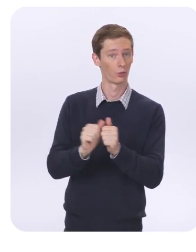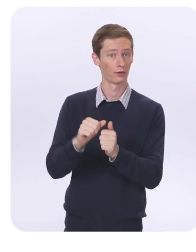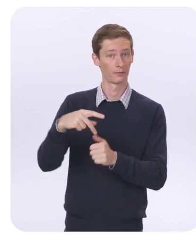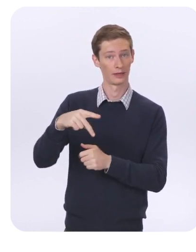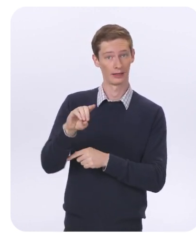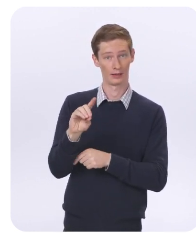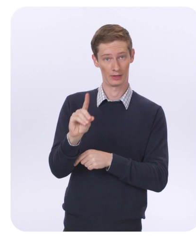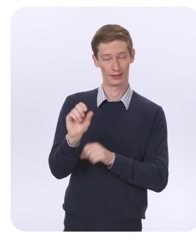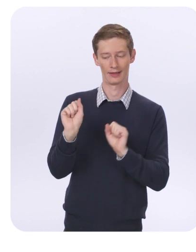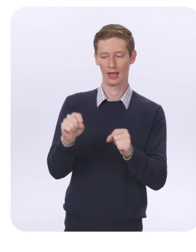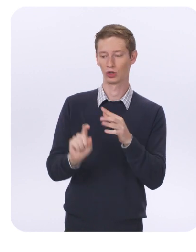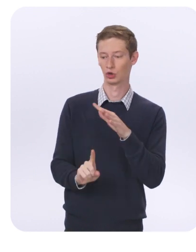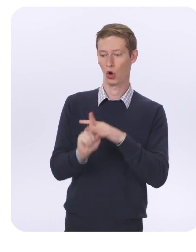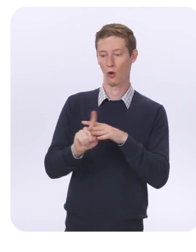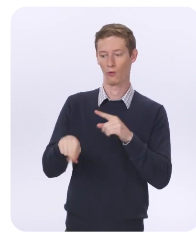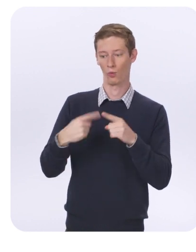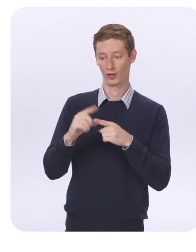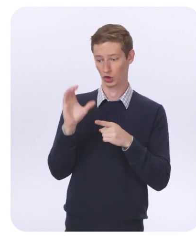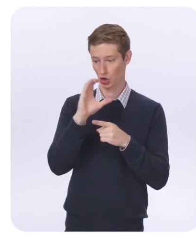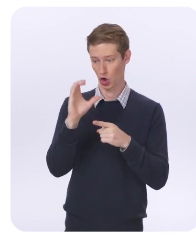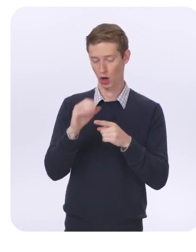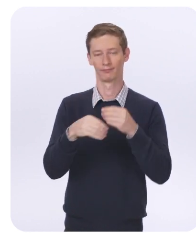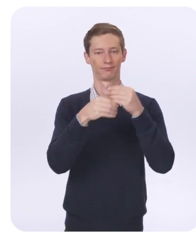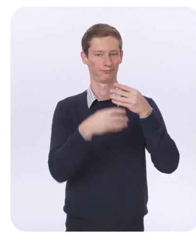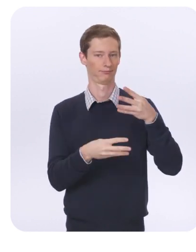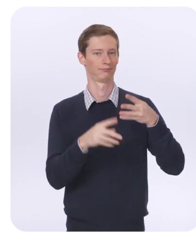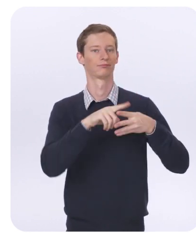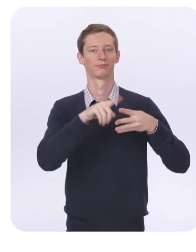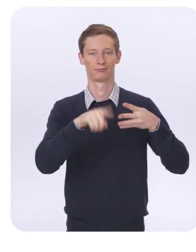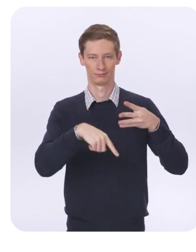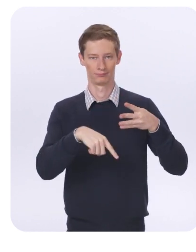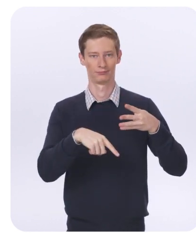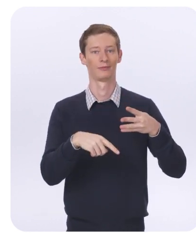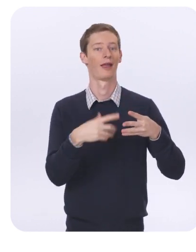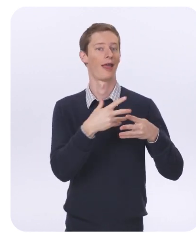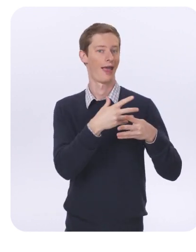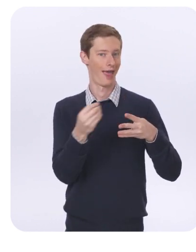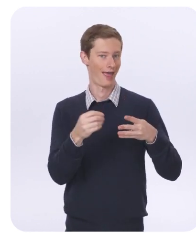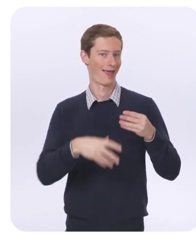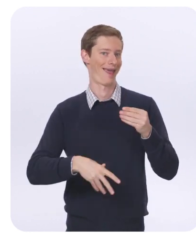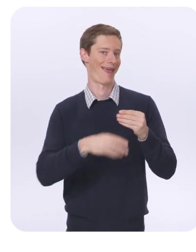Lastly, as a result of developer requests for more add-on content prominence, we’re building ranked add-on